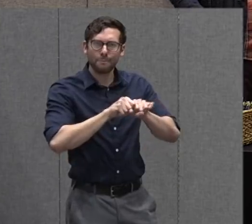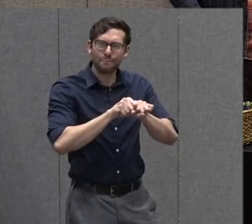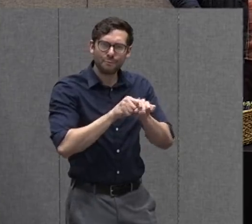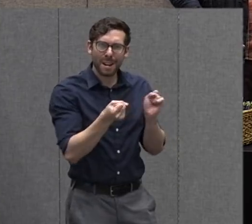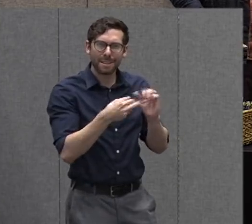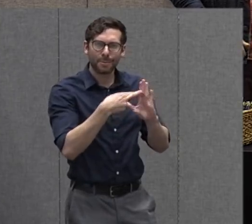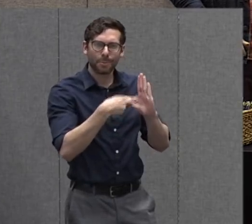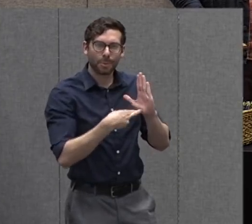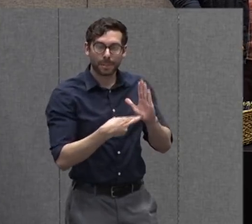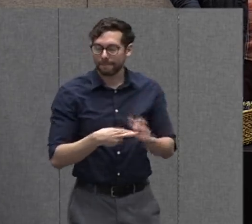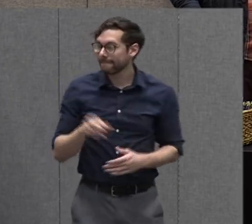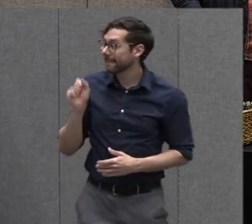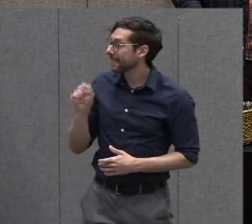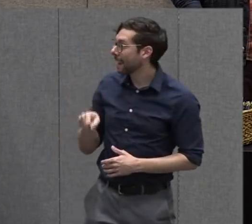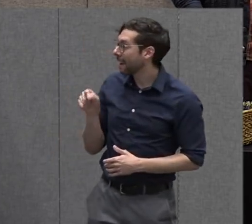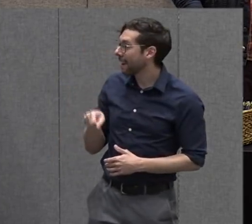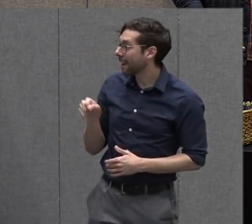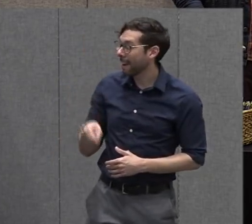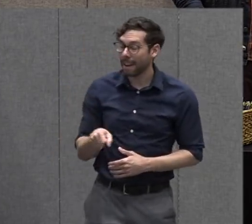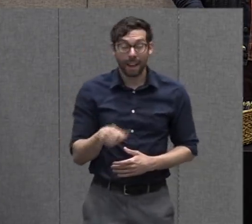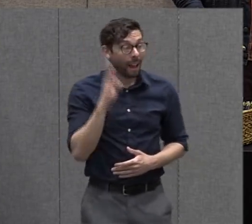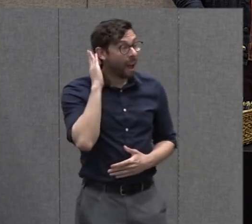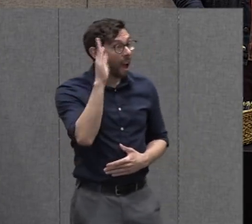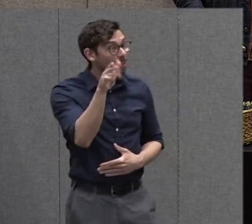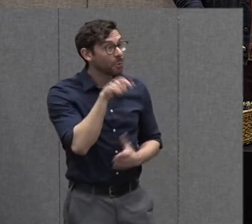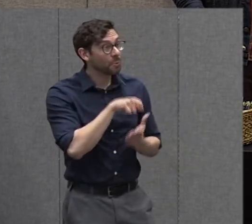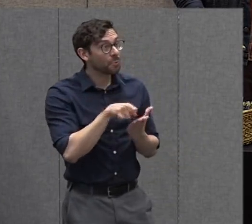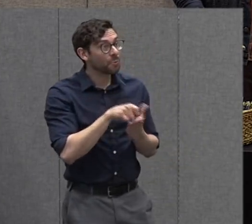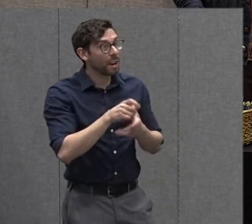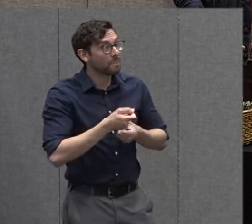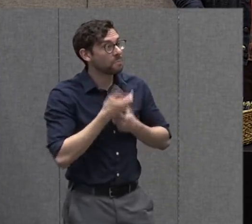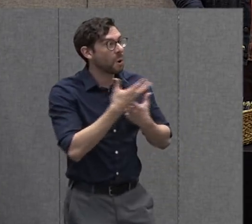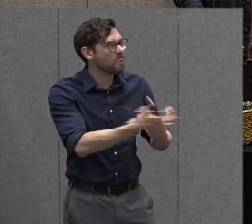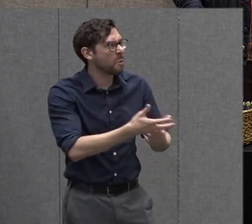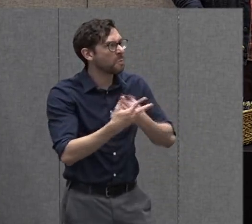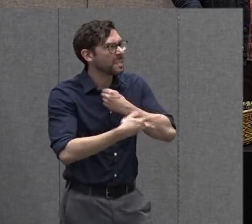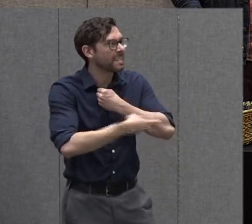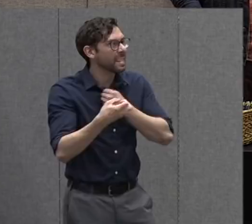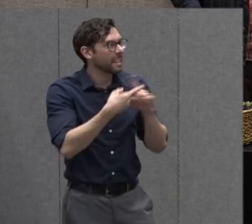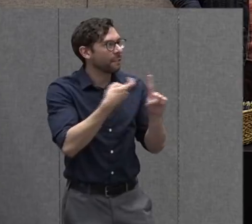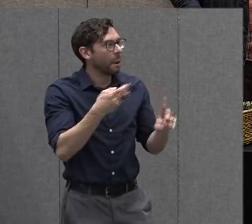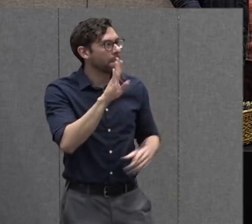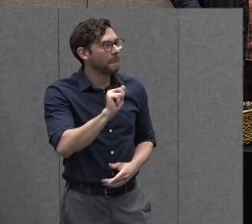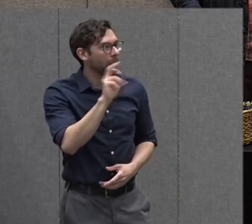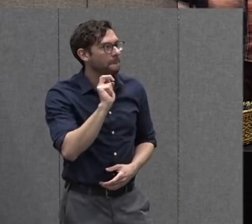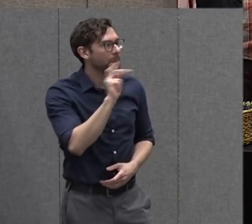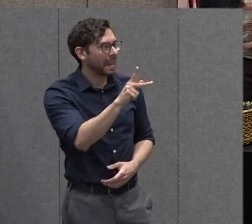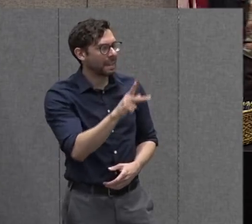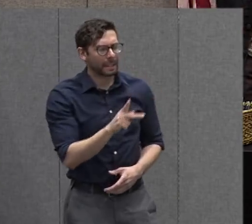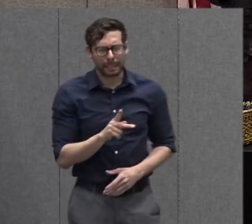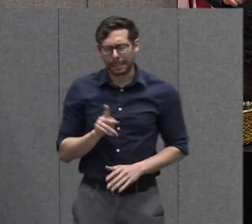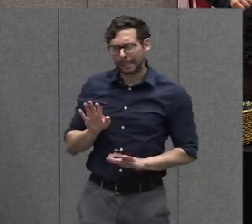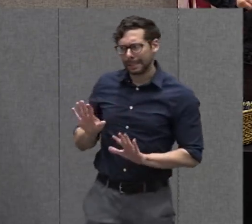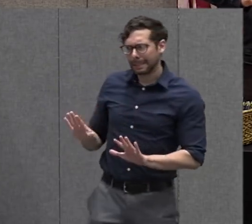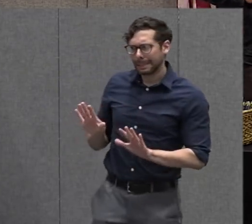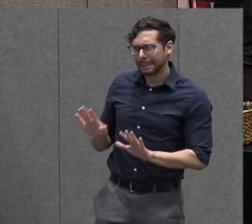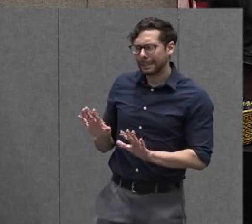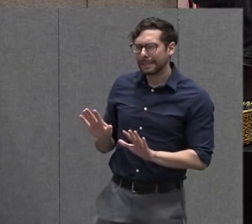about robbing the bank. [Miss Martindale] Oh, Mr. R? [Mr. R] Not those rules. [Miss Martindale] Okay. [Mr. R] okay.